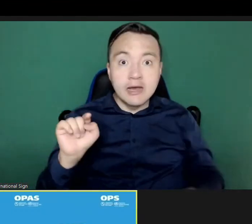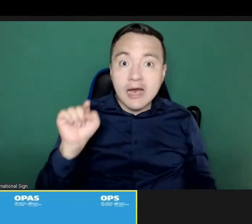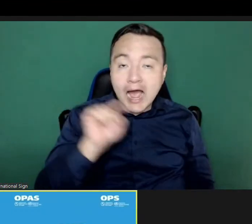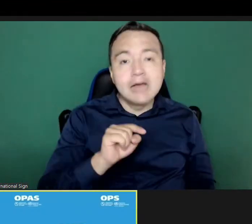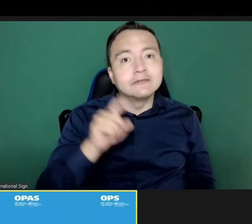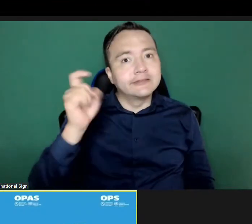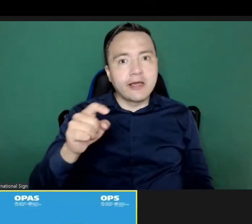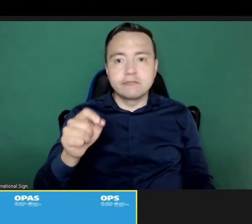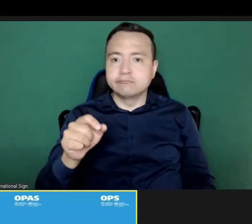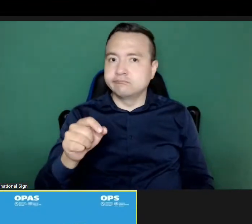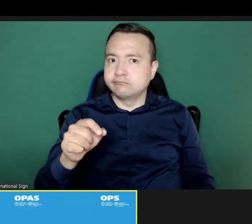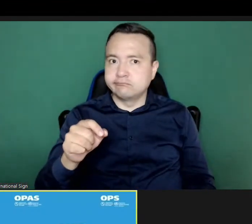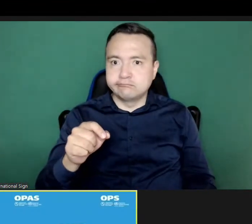And so...